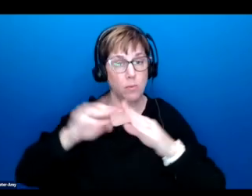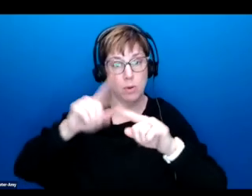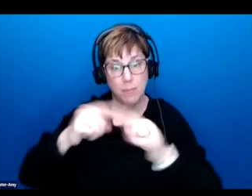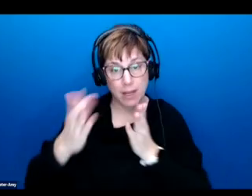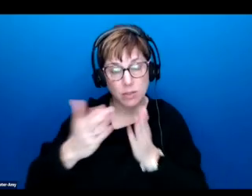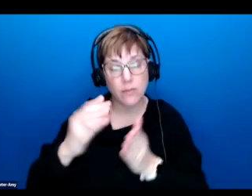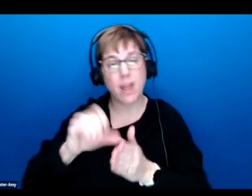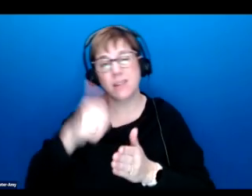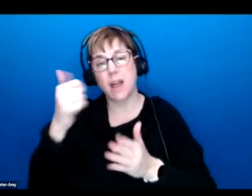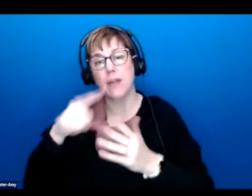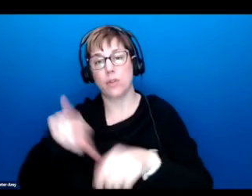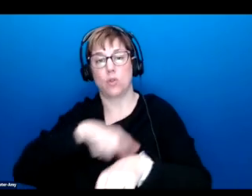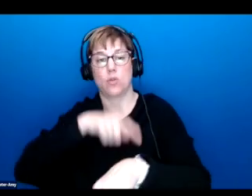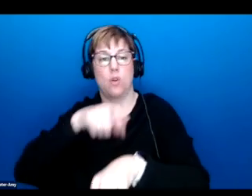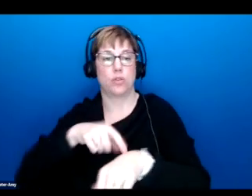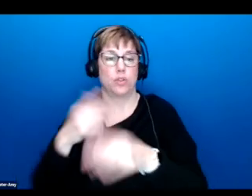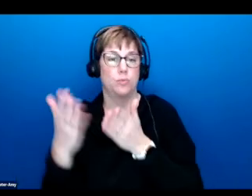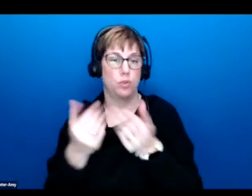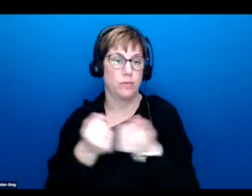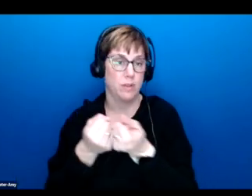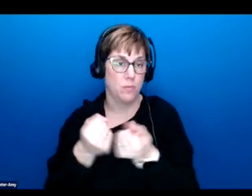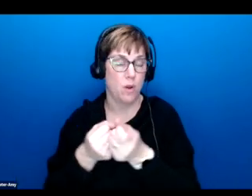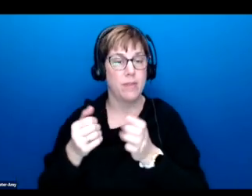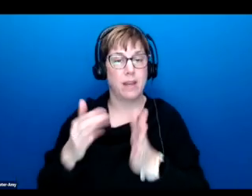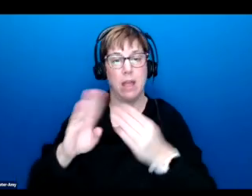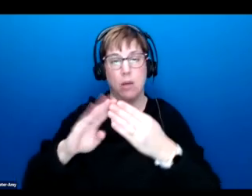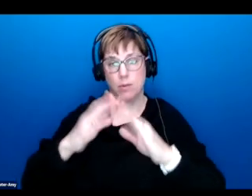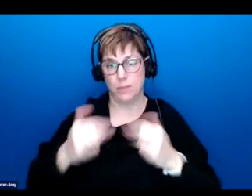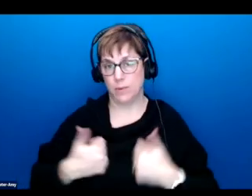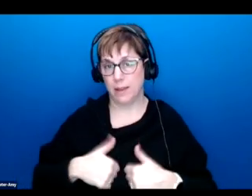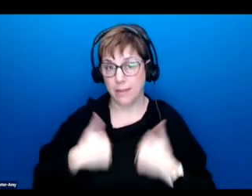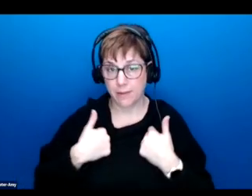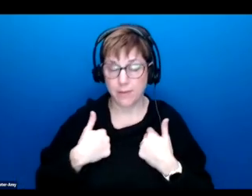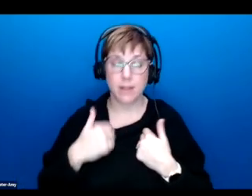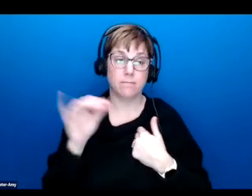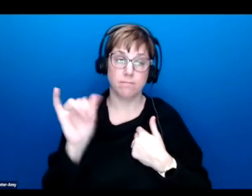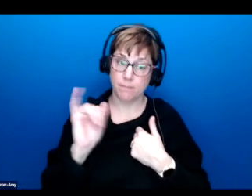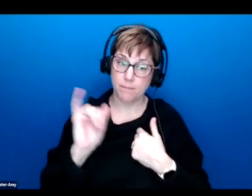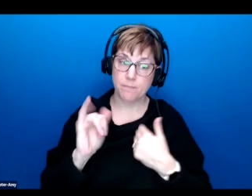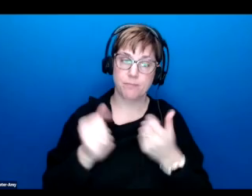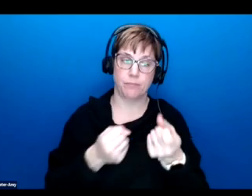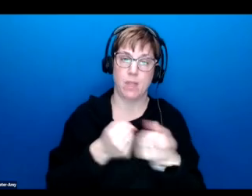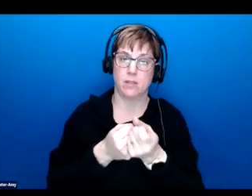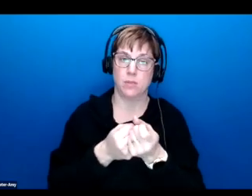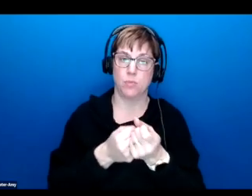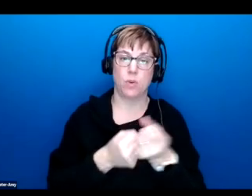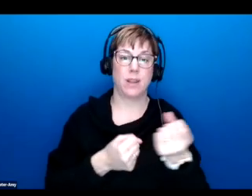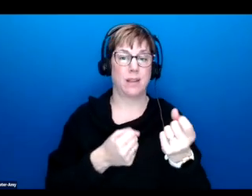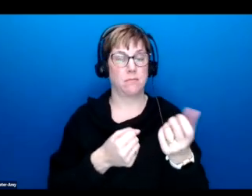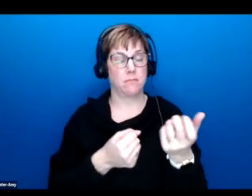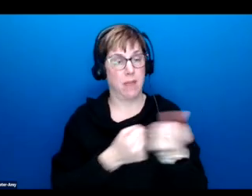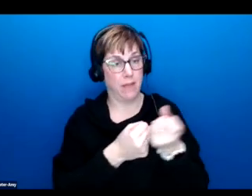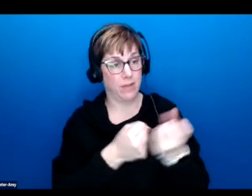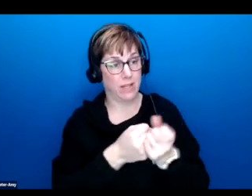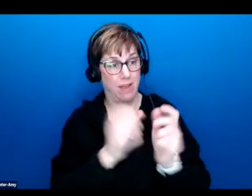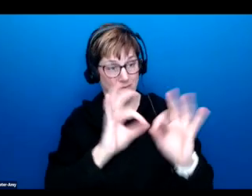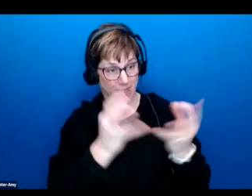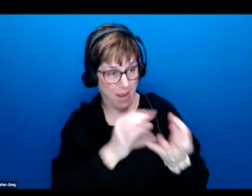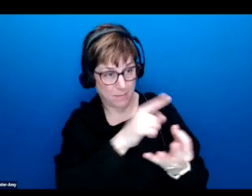other long term services supports that enable community living. And also supporting the advocacy of families seeking to